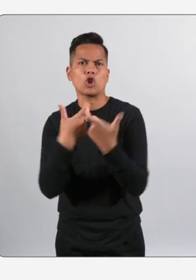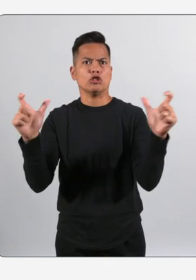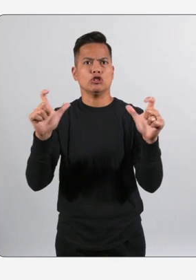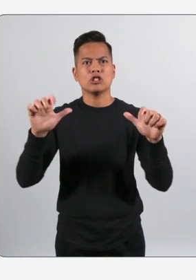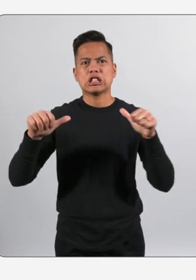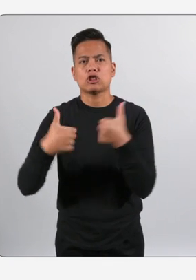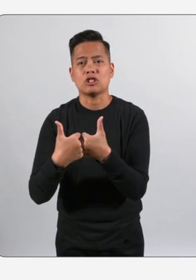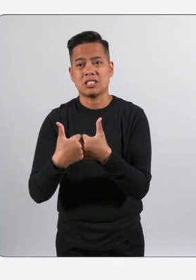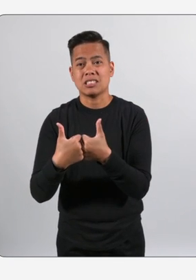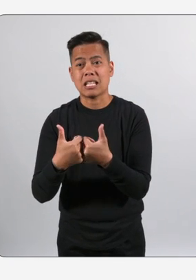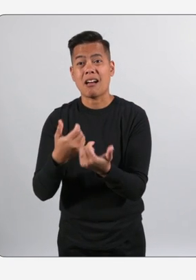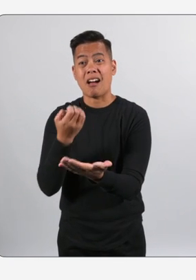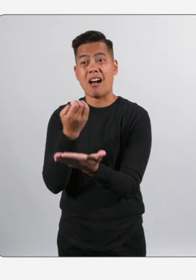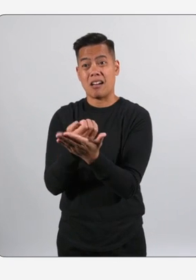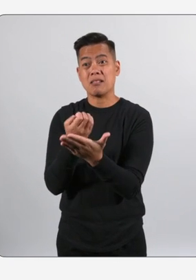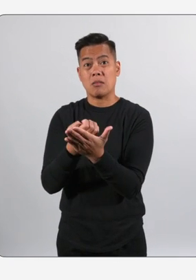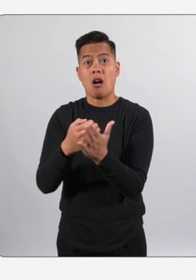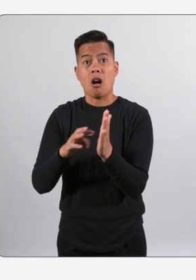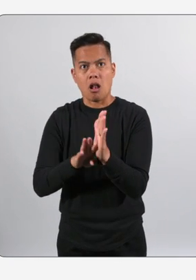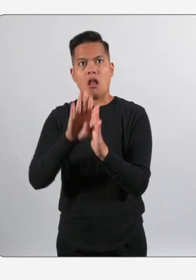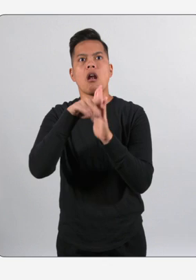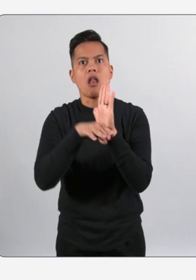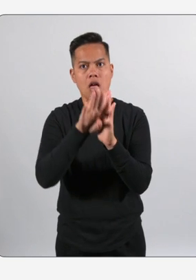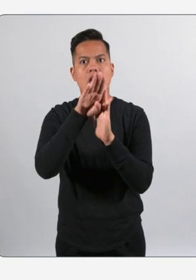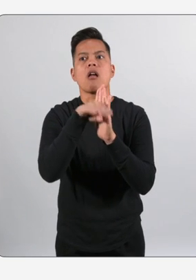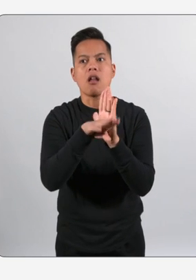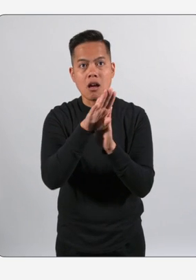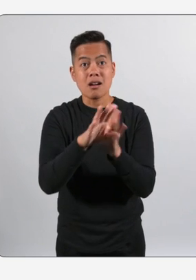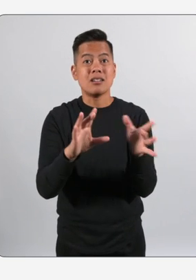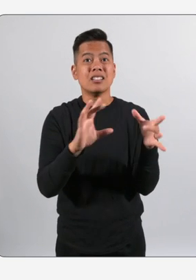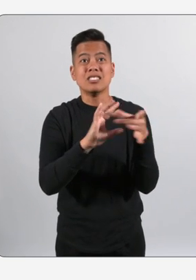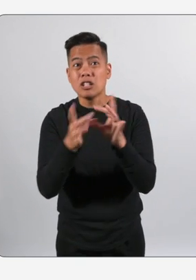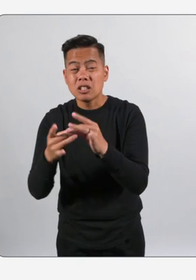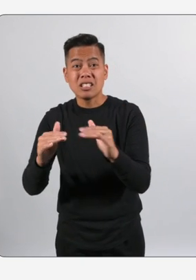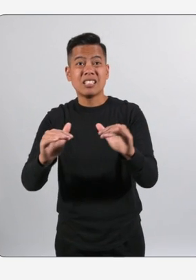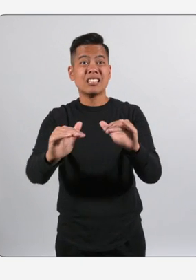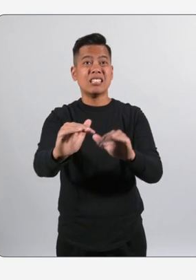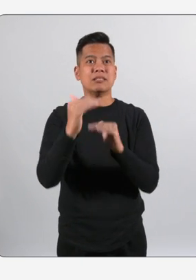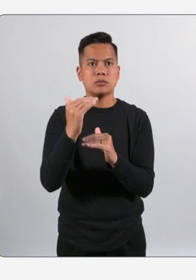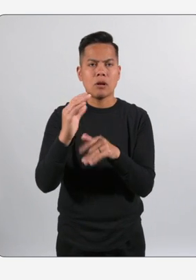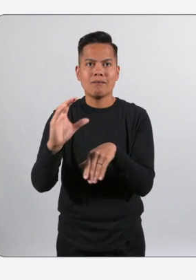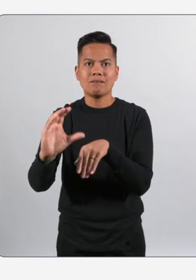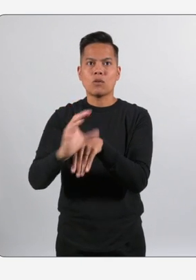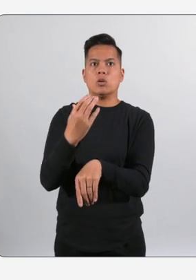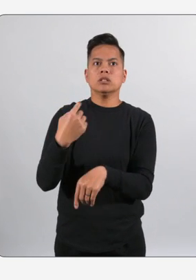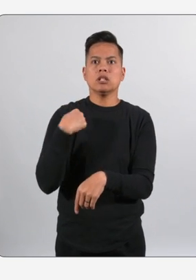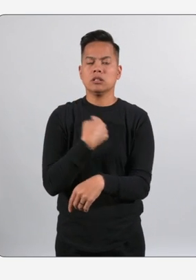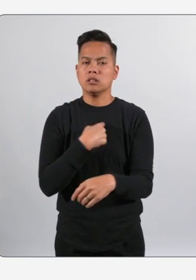pressures to supply chain constraints, are forcing tougher P&L decisions for every business and decision maker out there.